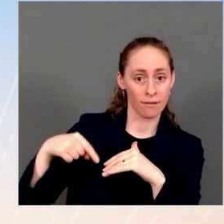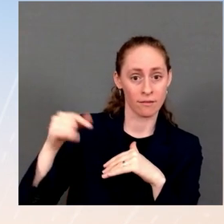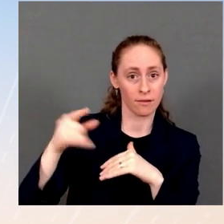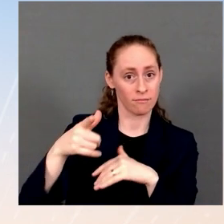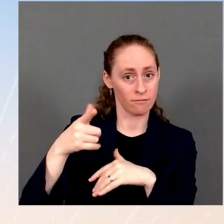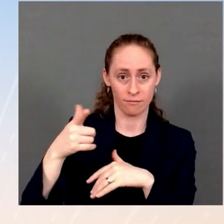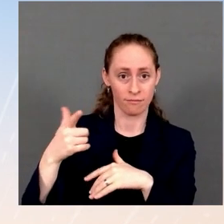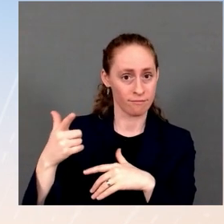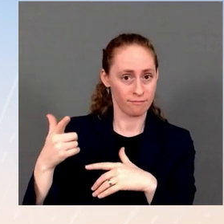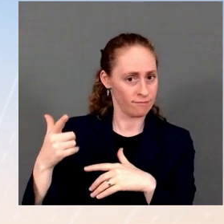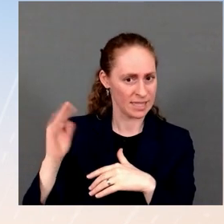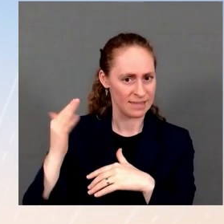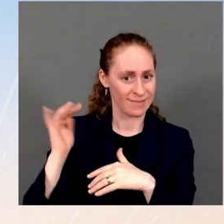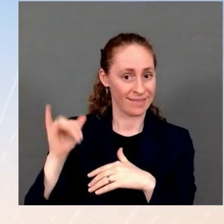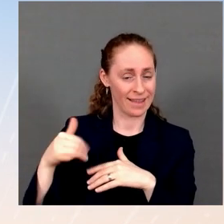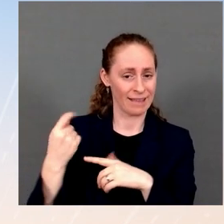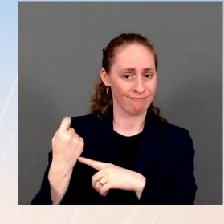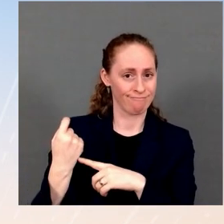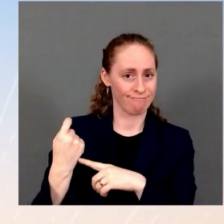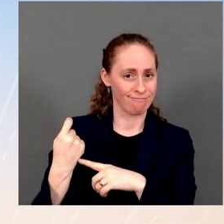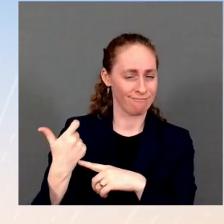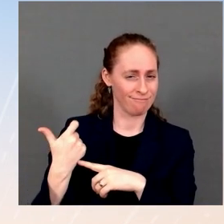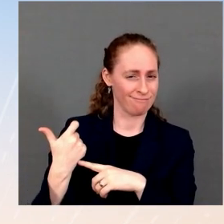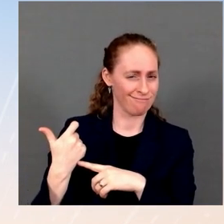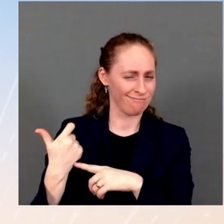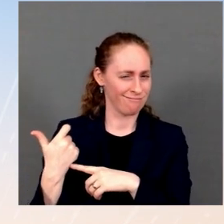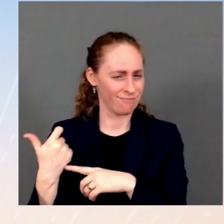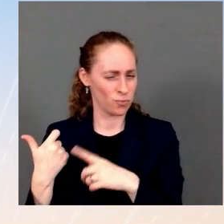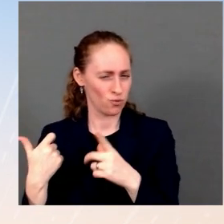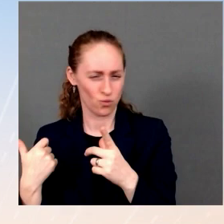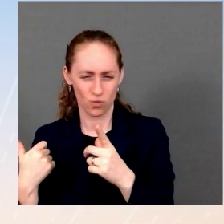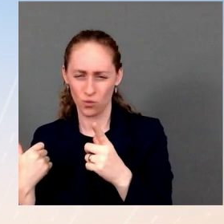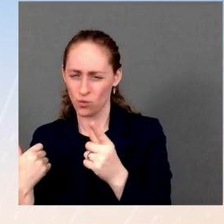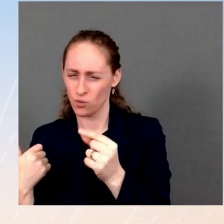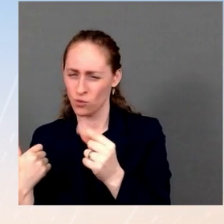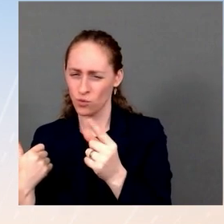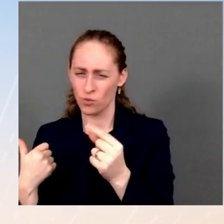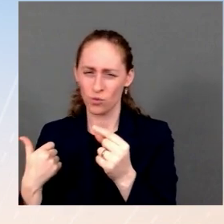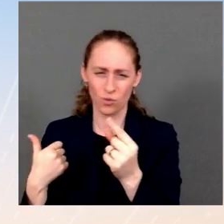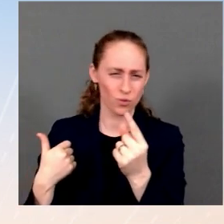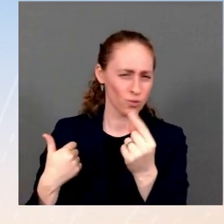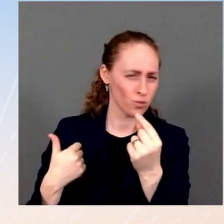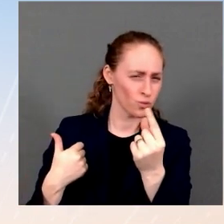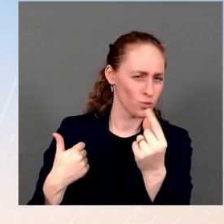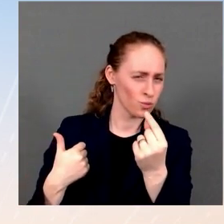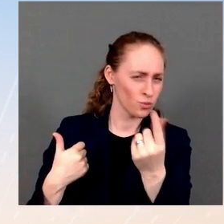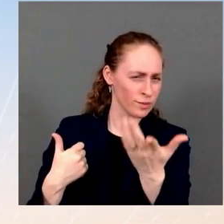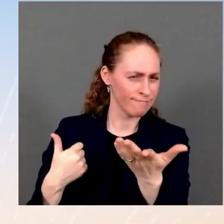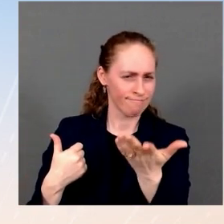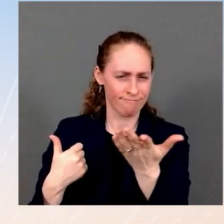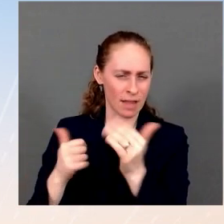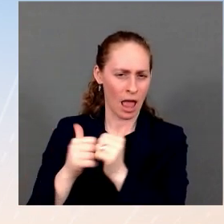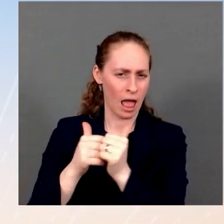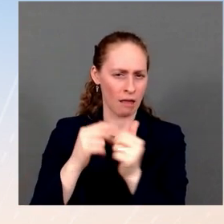go into the -- into the -- well, into the minutiae of the negotiations. But let me just say,